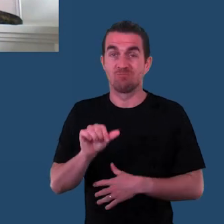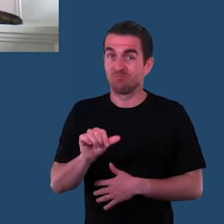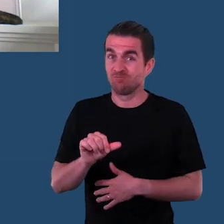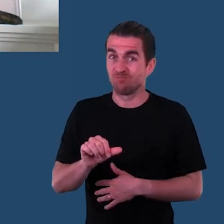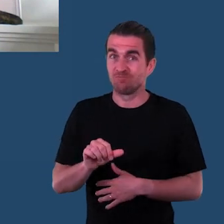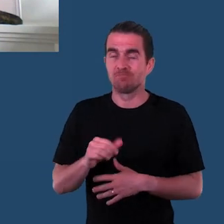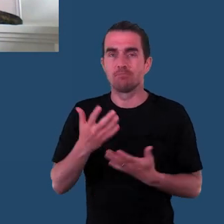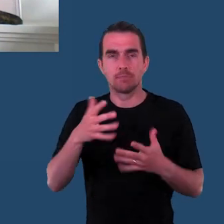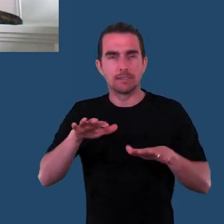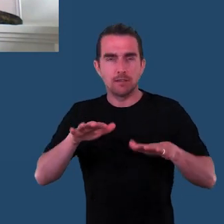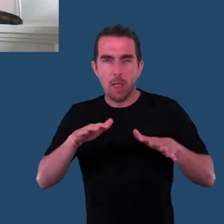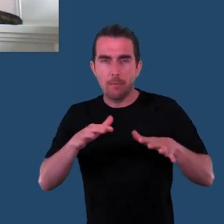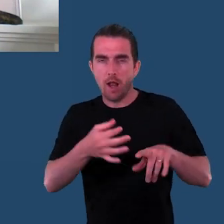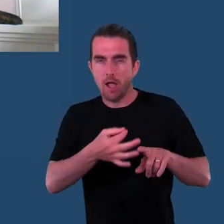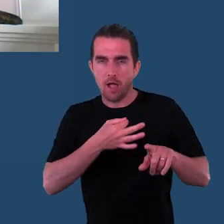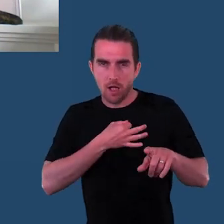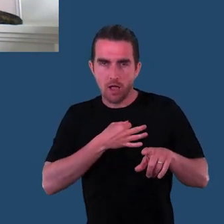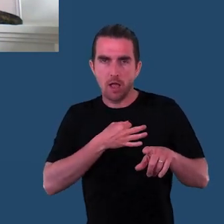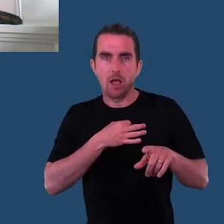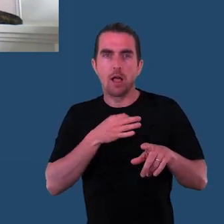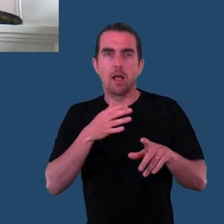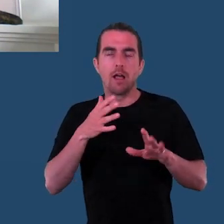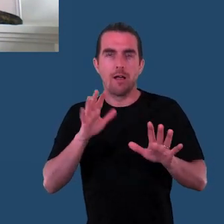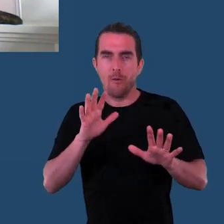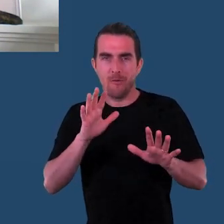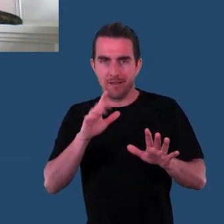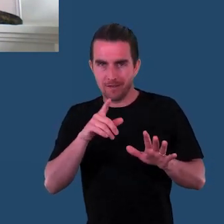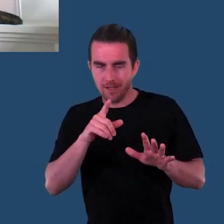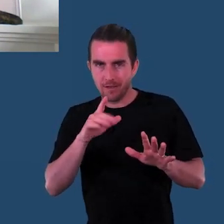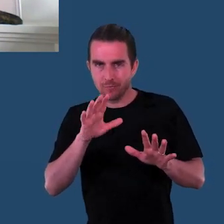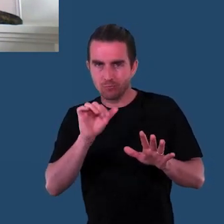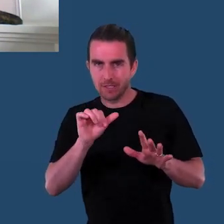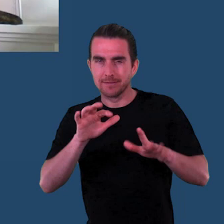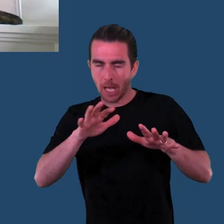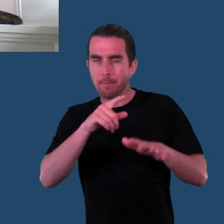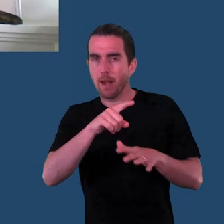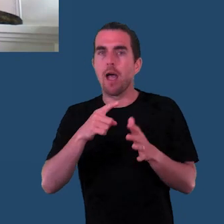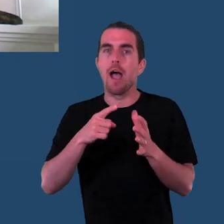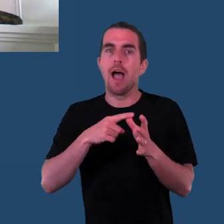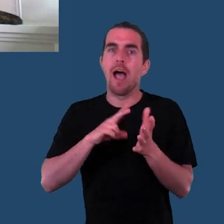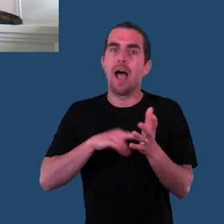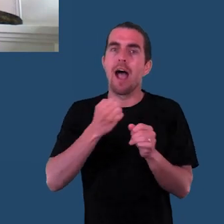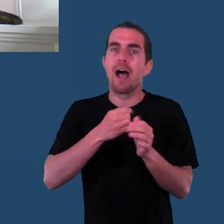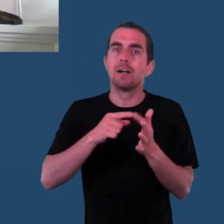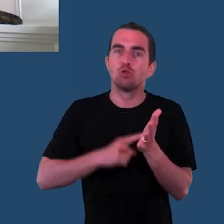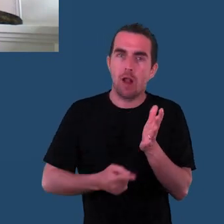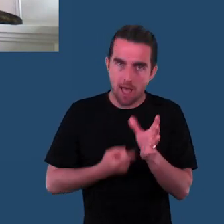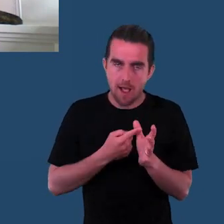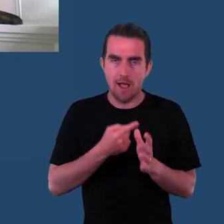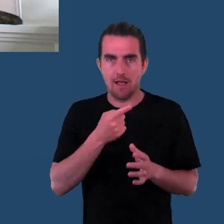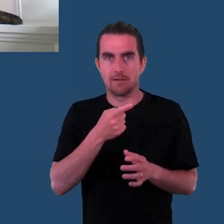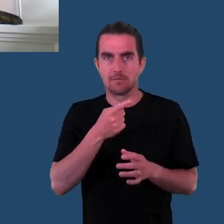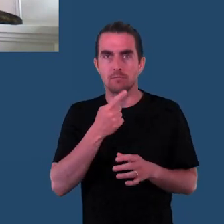Absolutely. And a similar question from- - No answer to that one. Absolutely. A similar question from Angel, one our viewers, "Why not bring back an animal